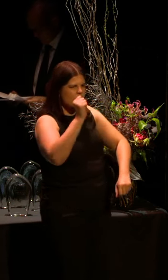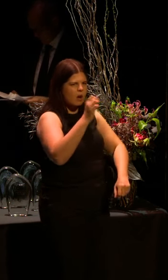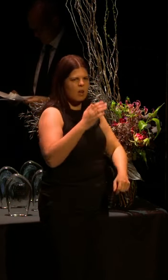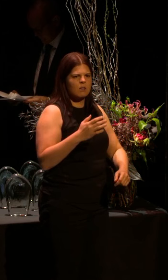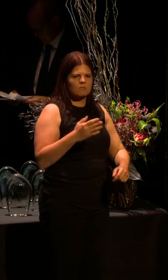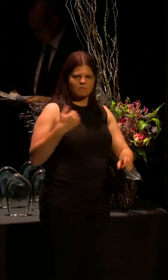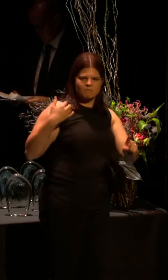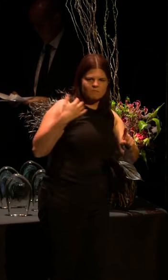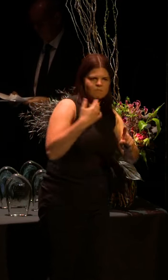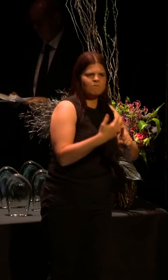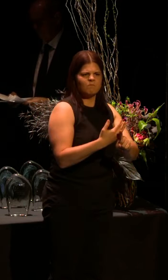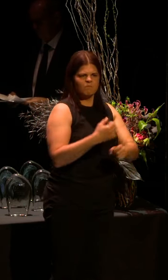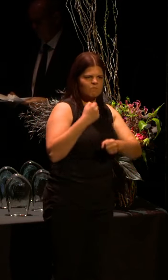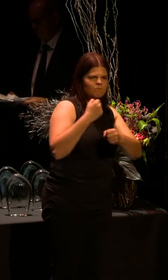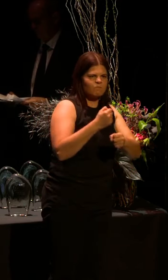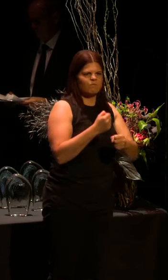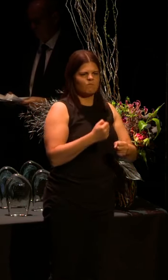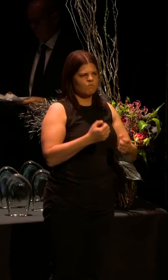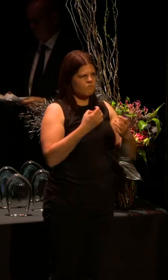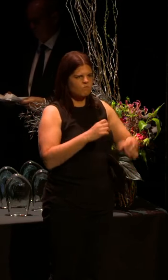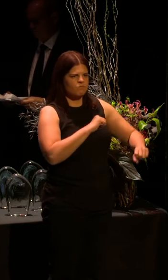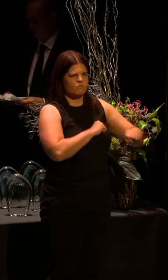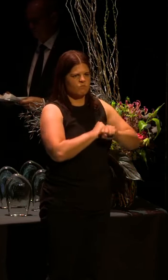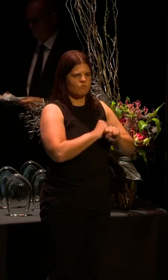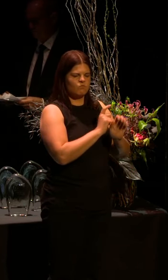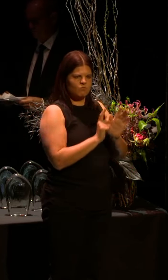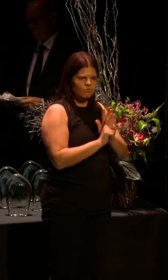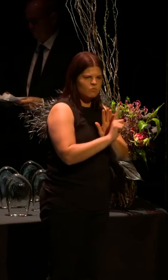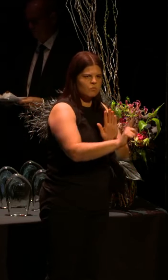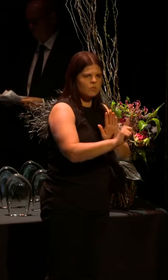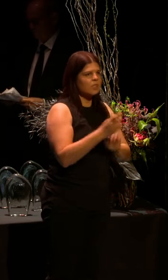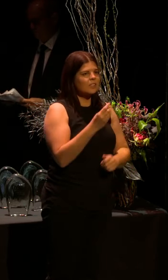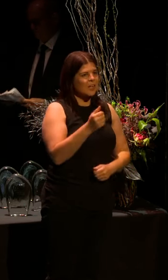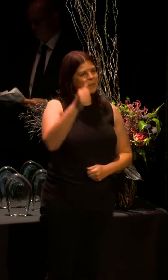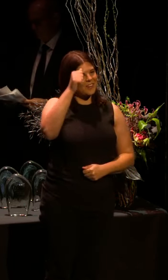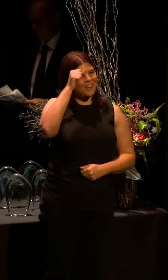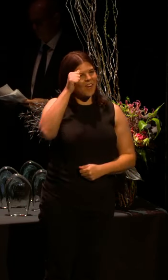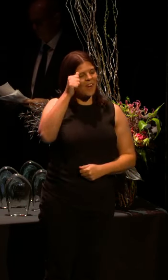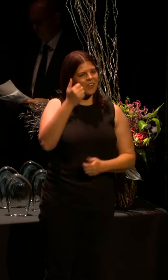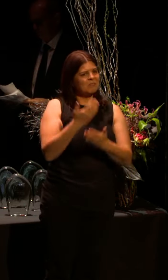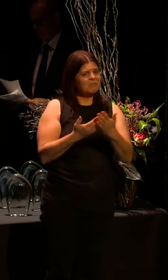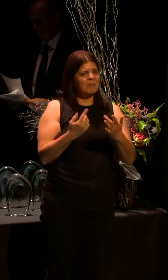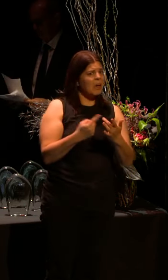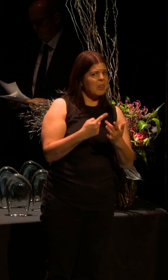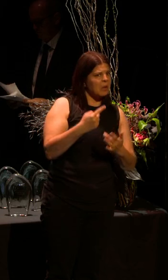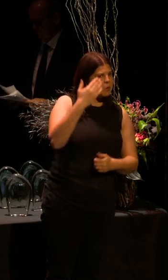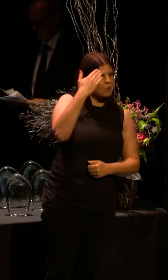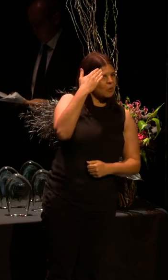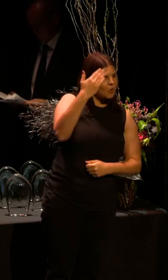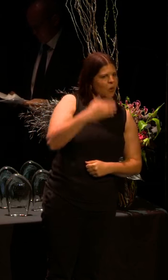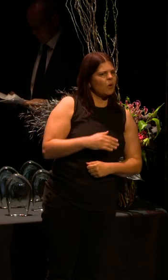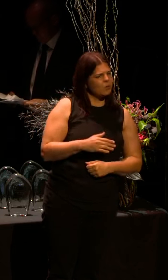The ones recognised, and the ones that we have never heard of. And our journey and milestones will only be realised